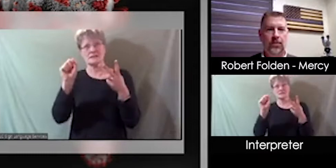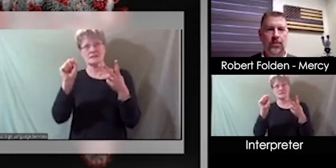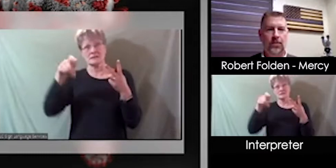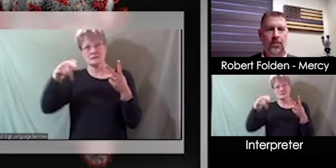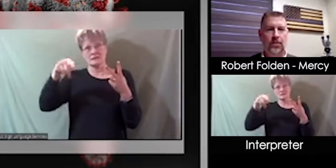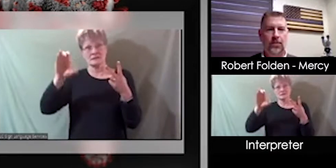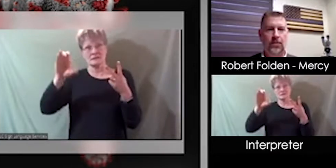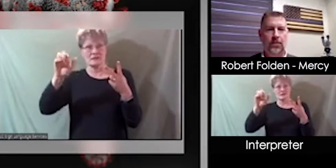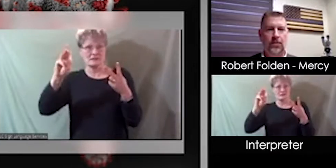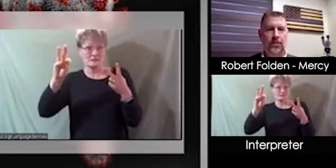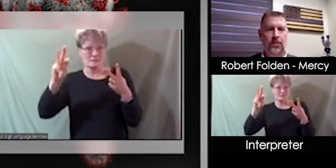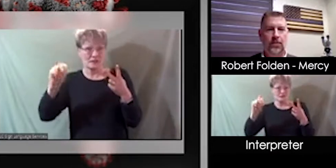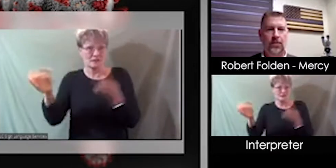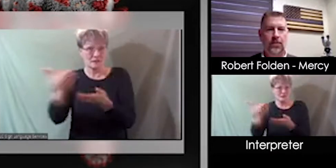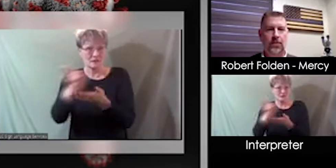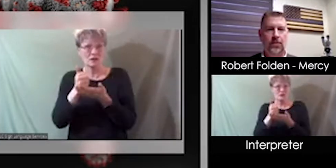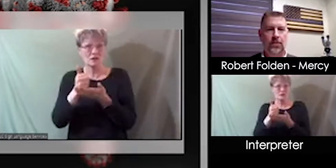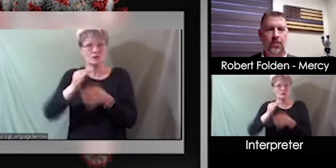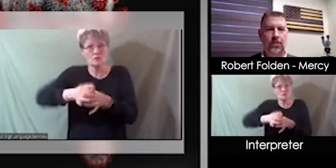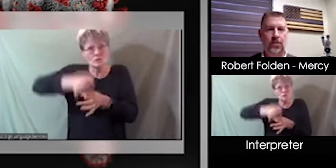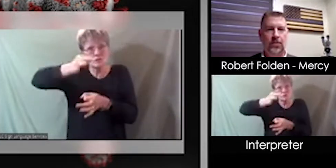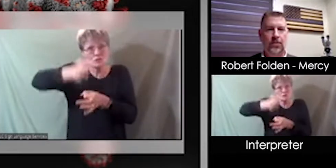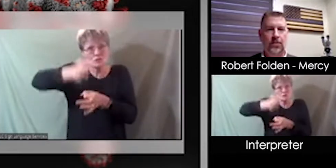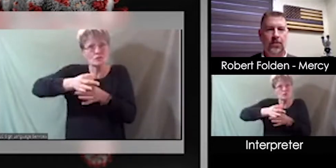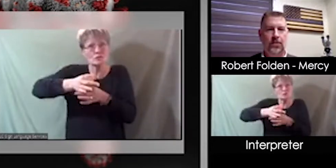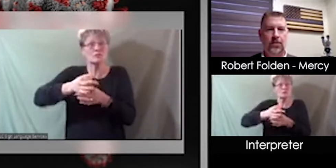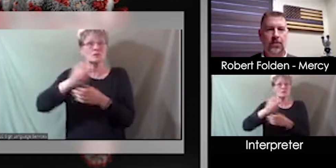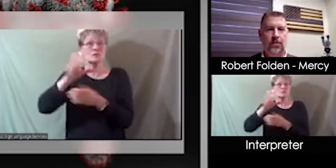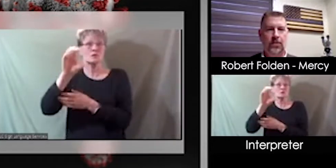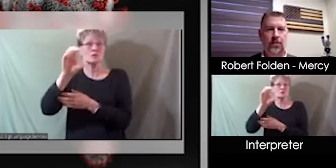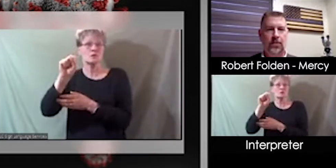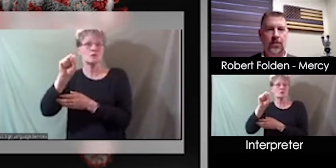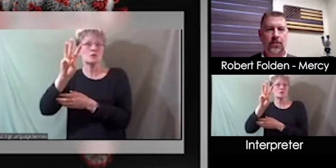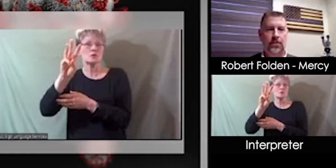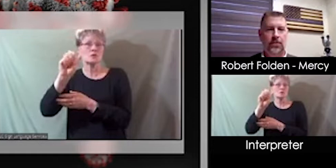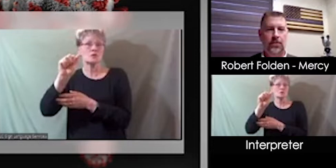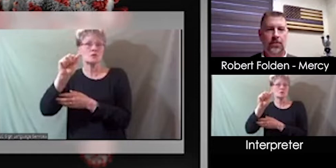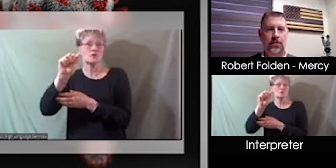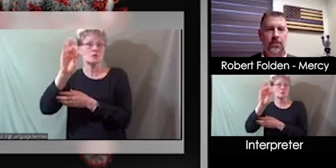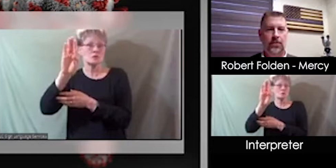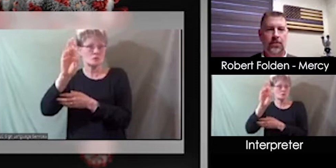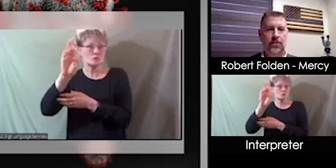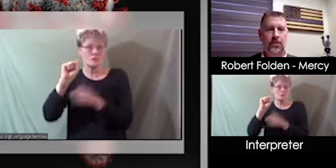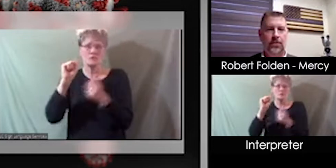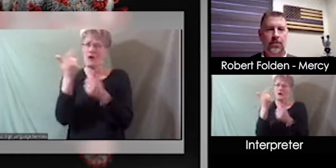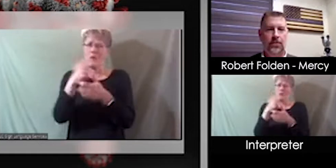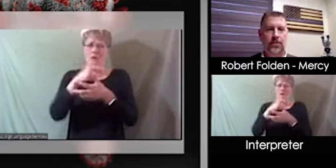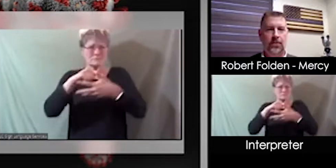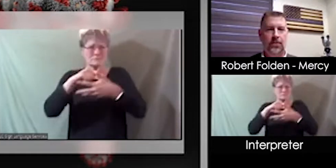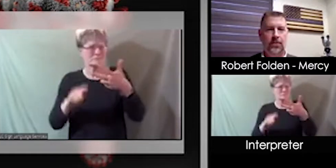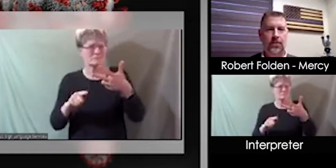all of those pieces that, as well as, you know, we've even looked into making our own transport medium and the